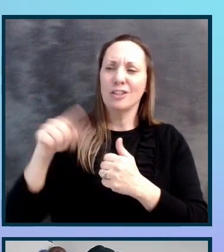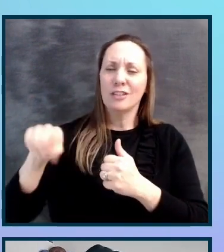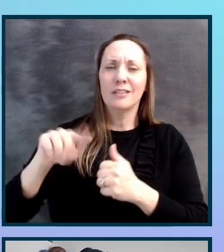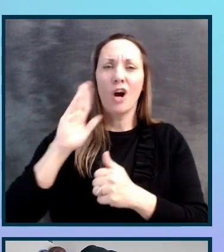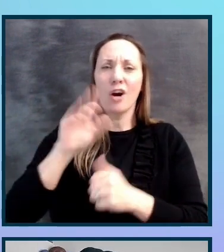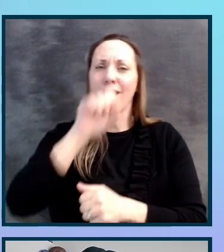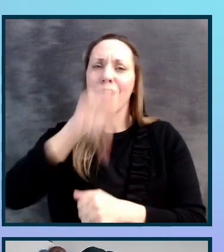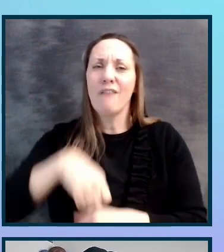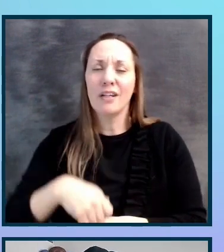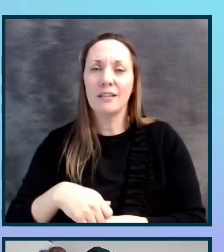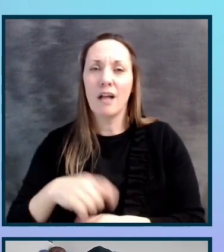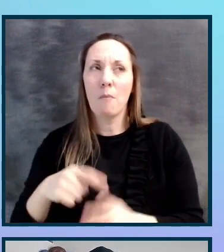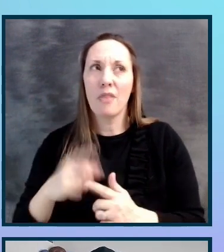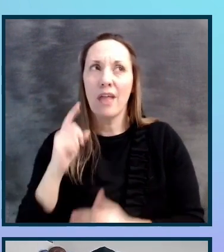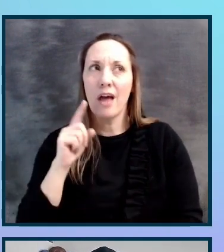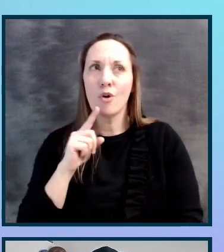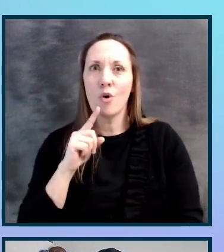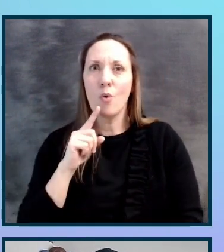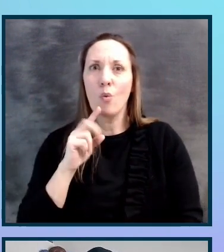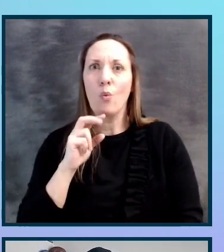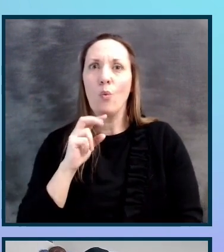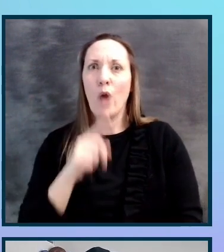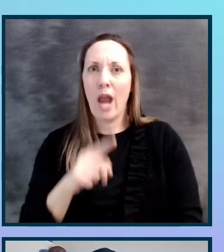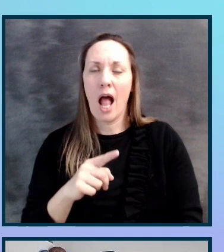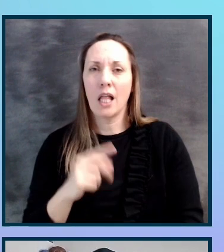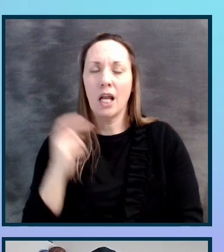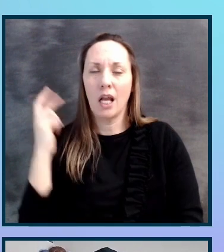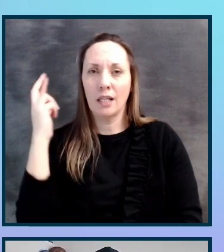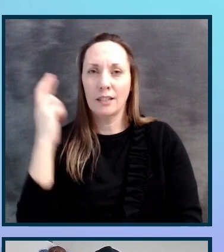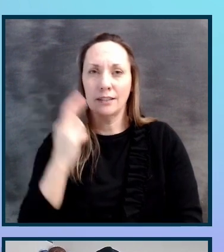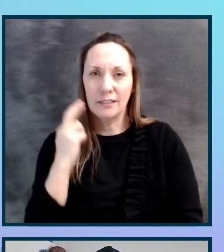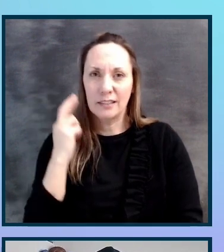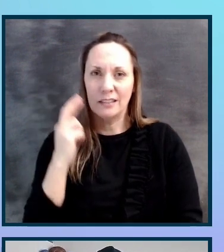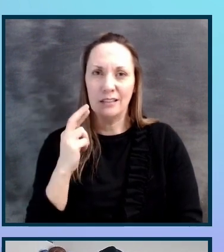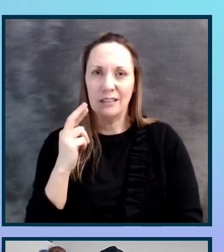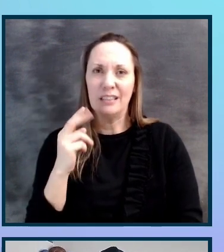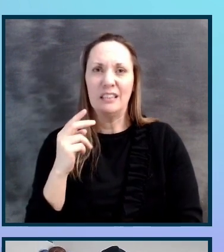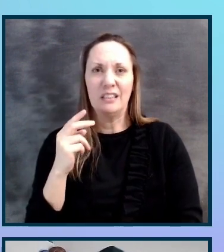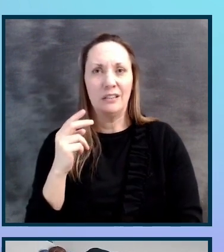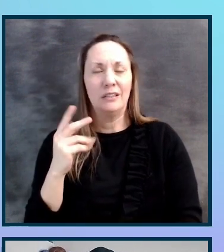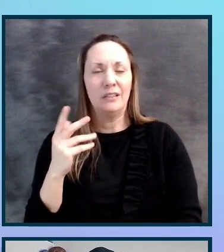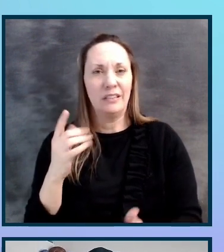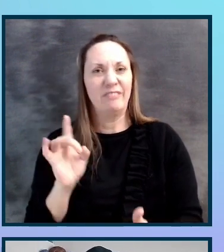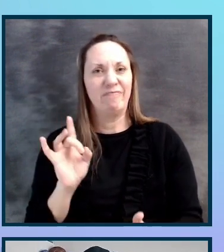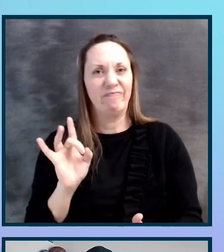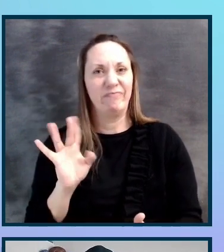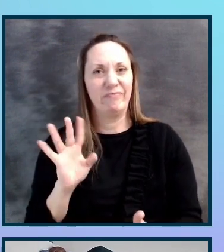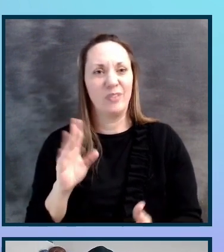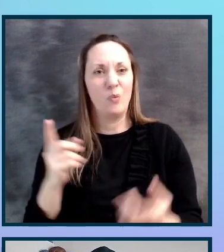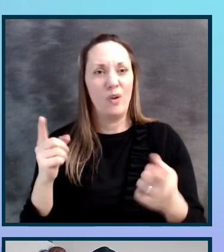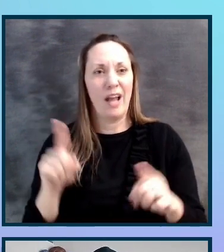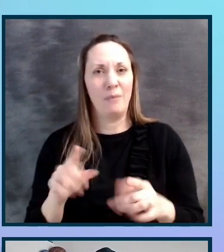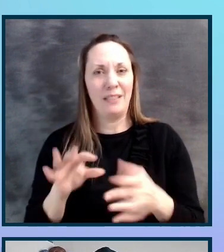Then reality set in really really hard with this thing called accessibility.